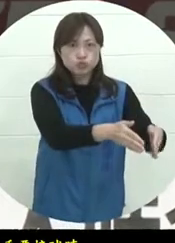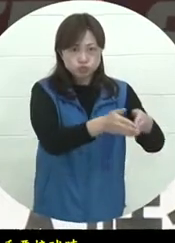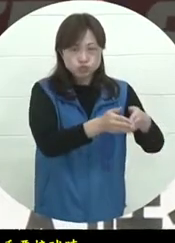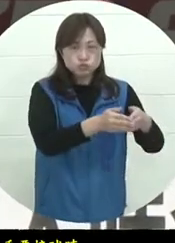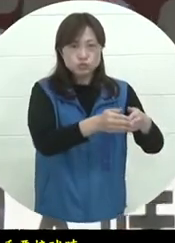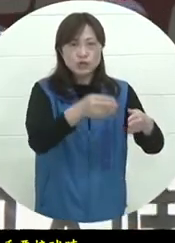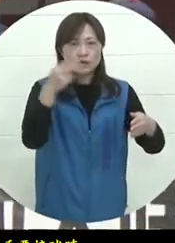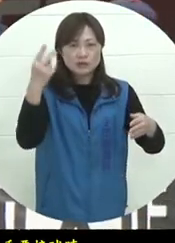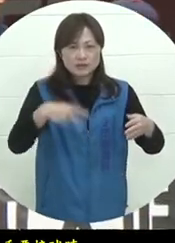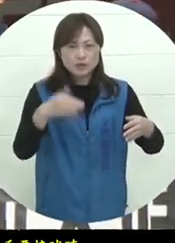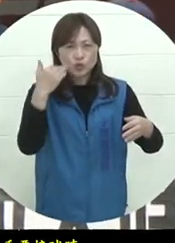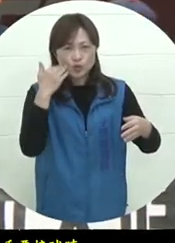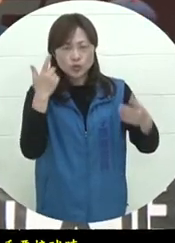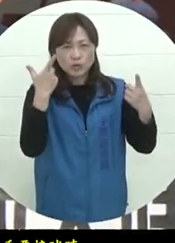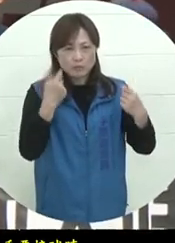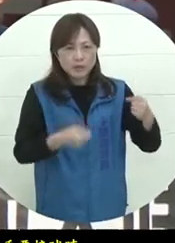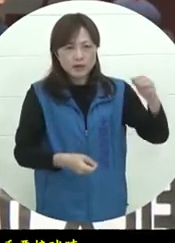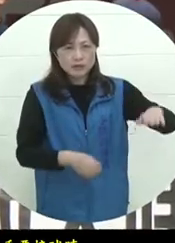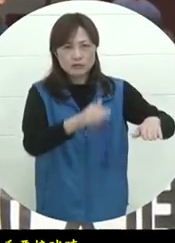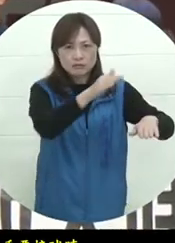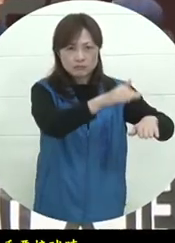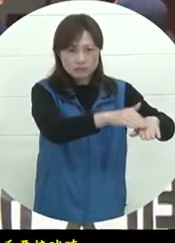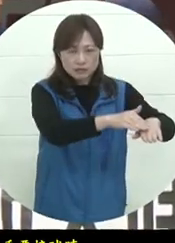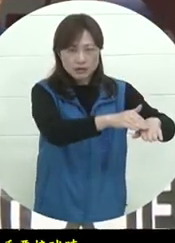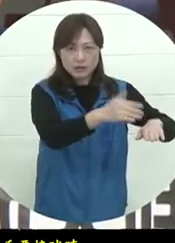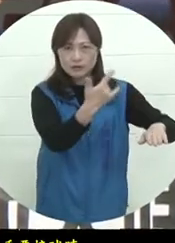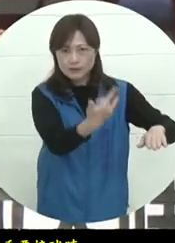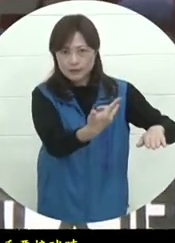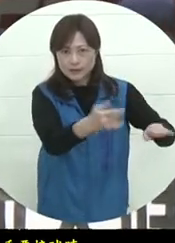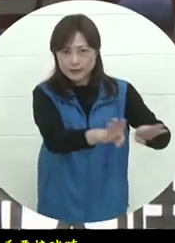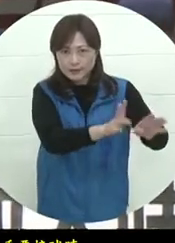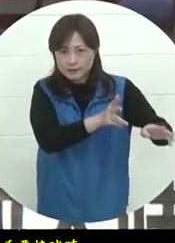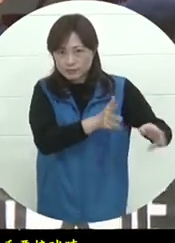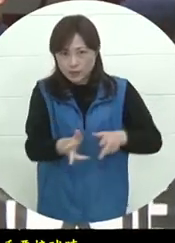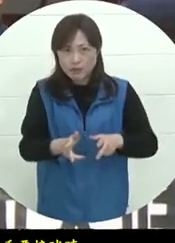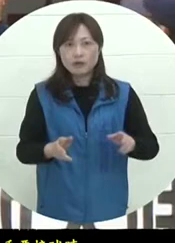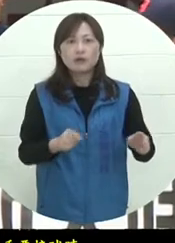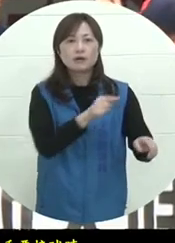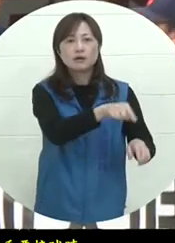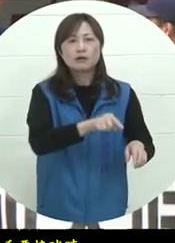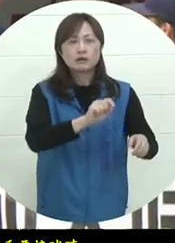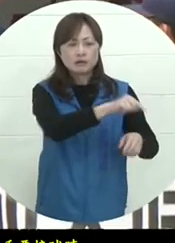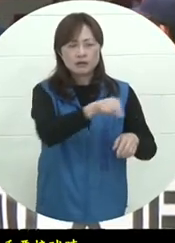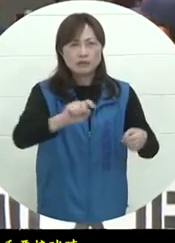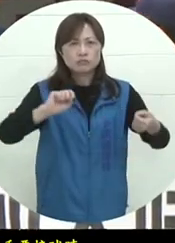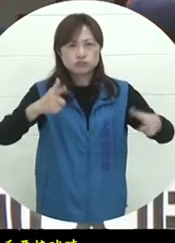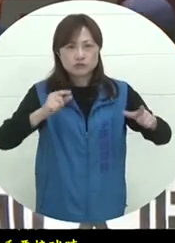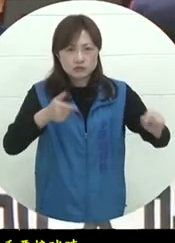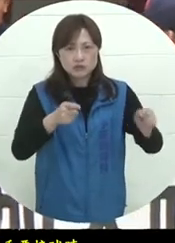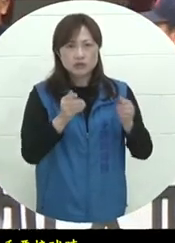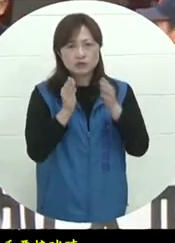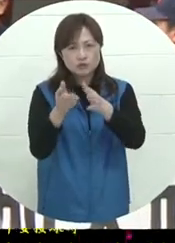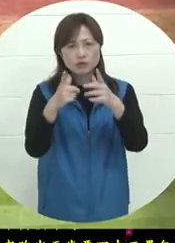and are waiting for him to catch the ball. You can do the starting point . This is different. This goal is a pity for the Japanese team. In